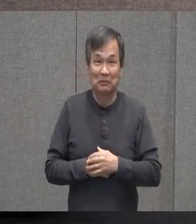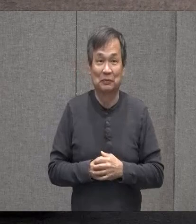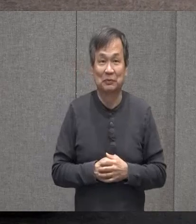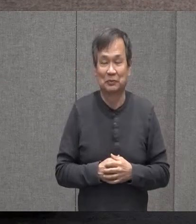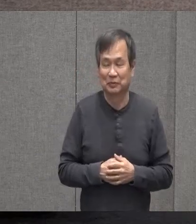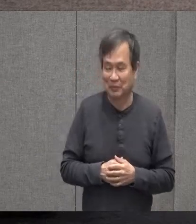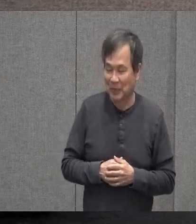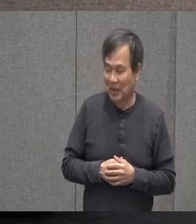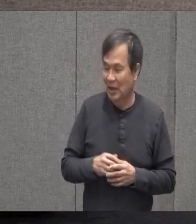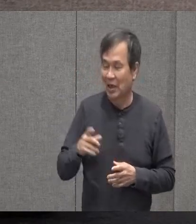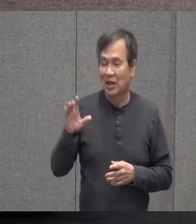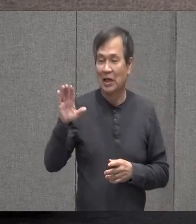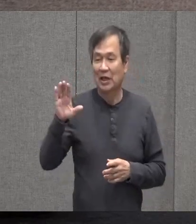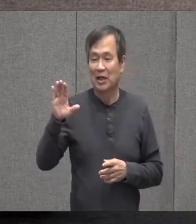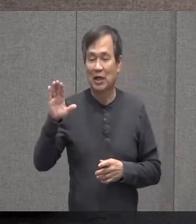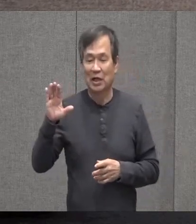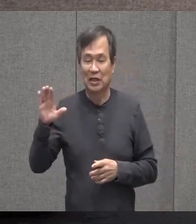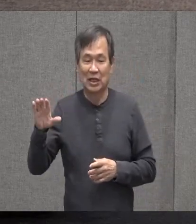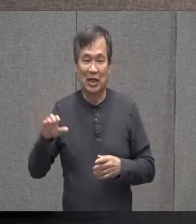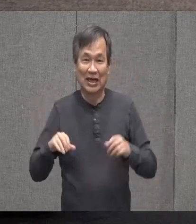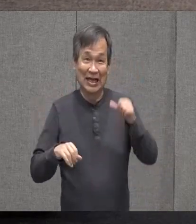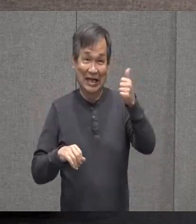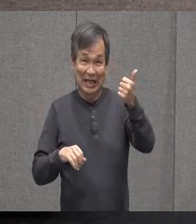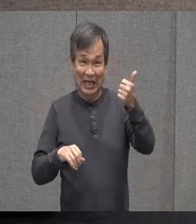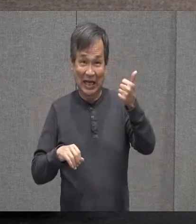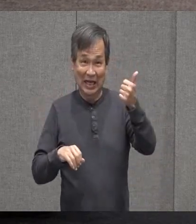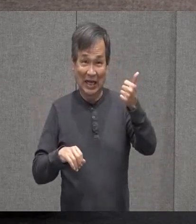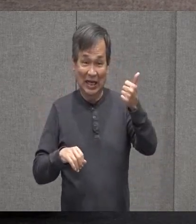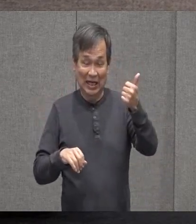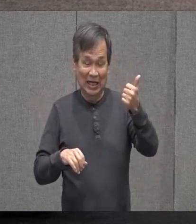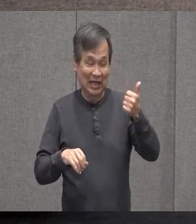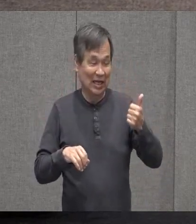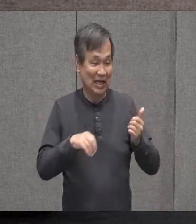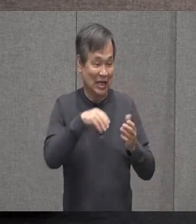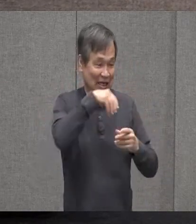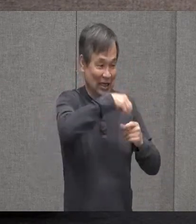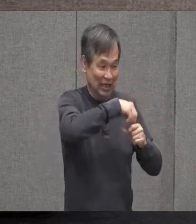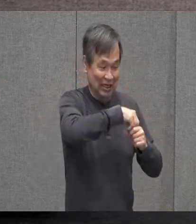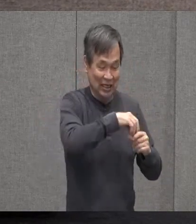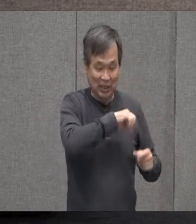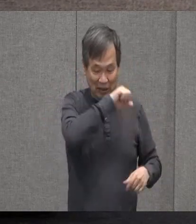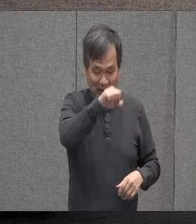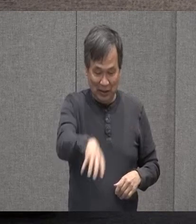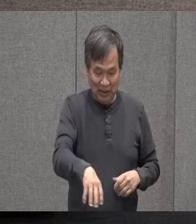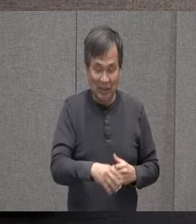She put their 10 coins into one purse and threw it into the pot. (gasps)